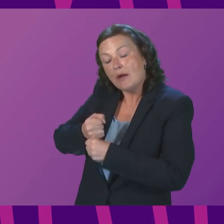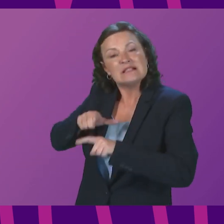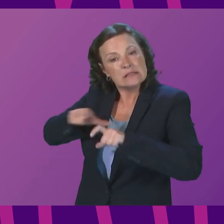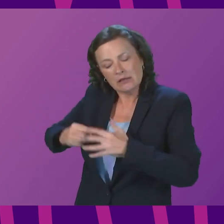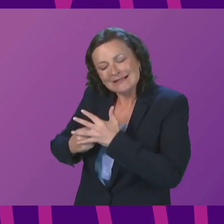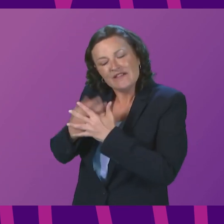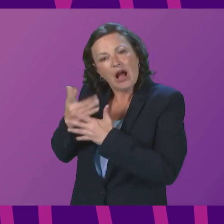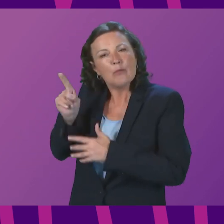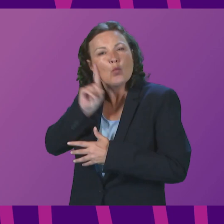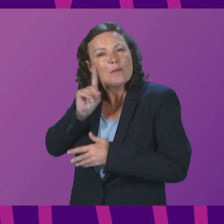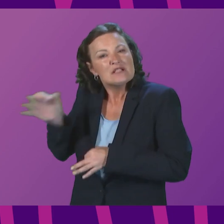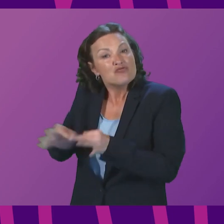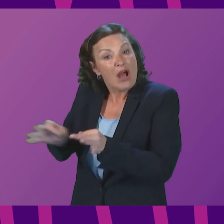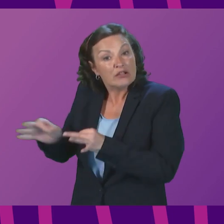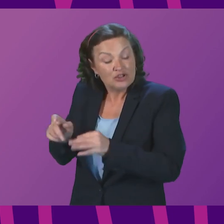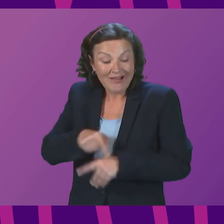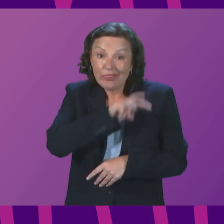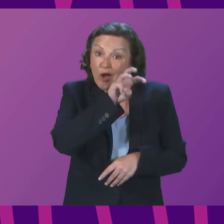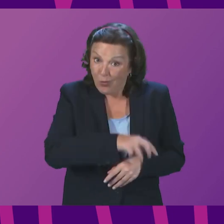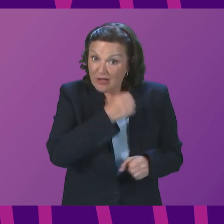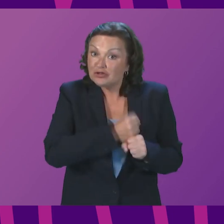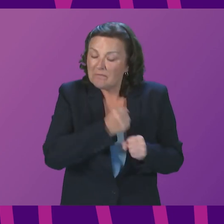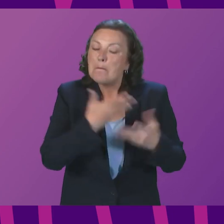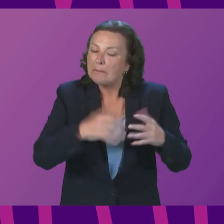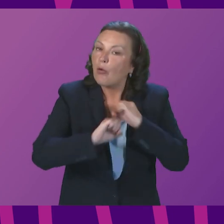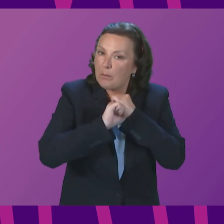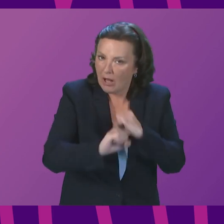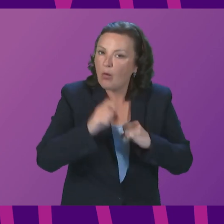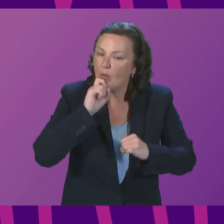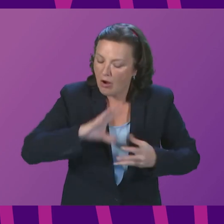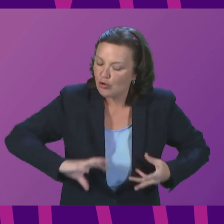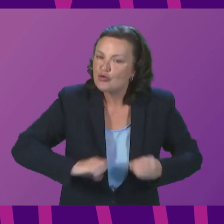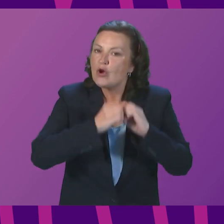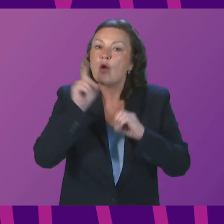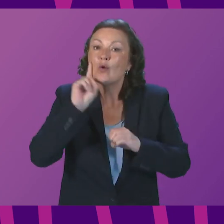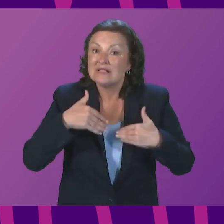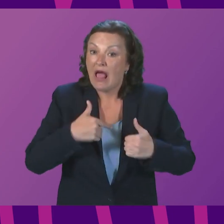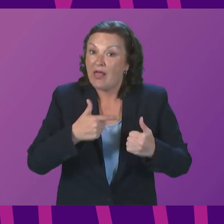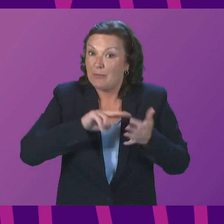England, and the Welsh Government has committed to drafting a women’s health plan, but that has not yet been done.